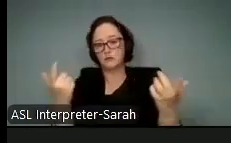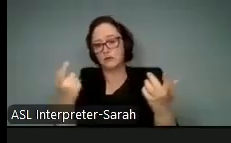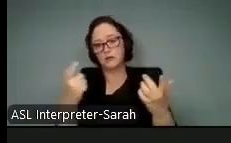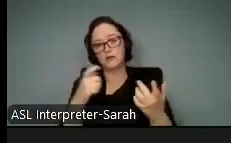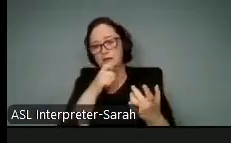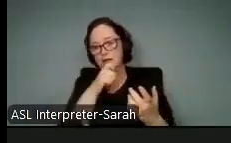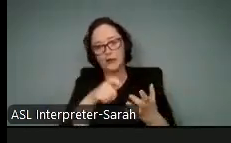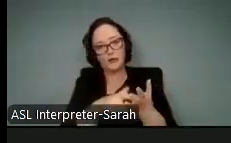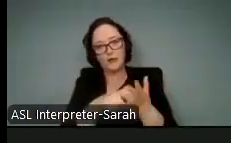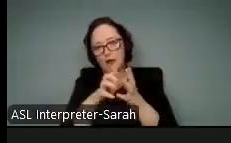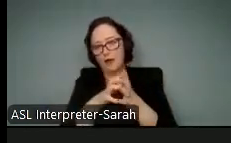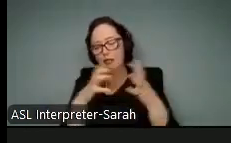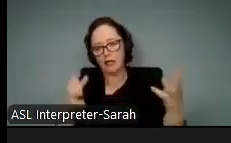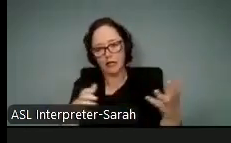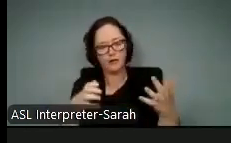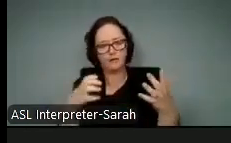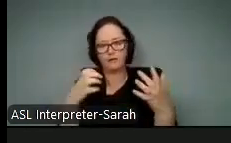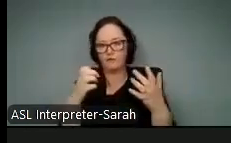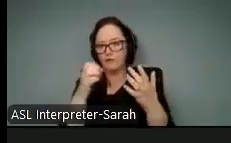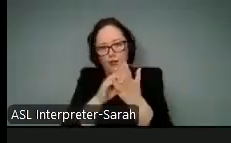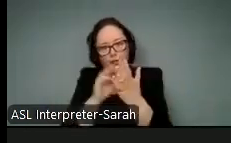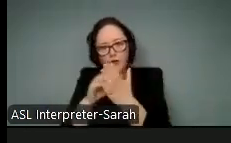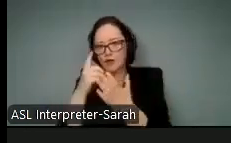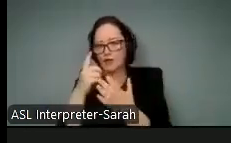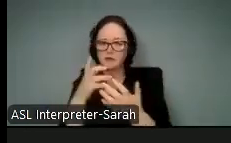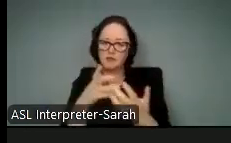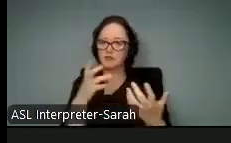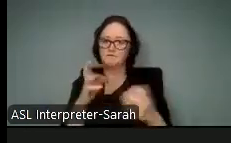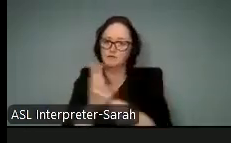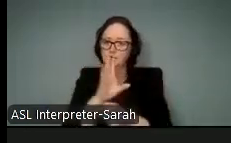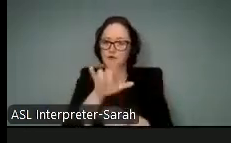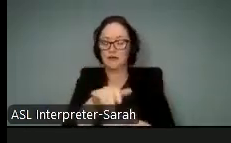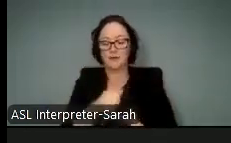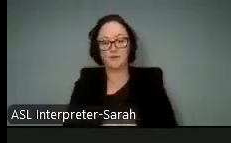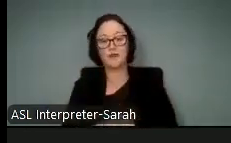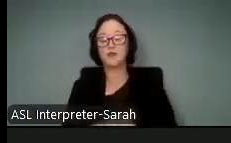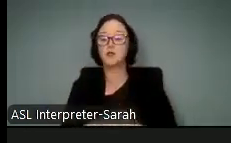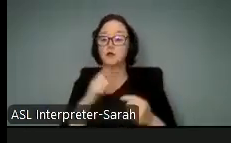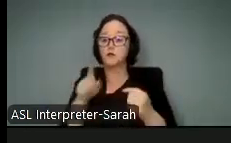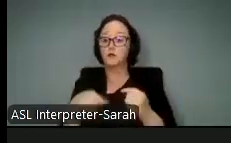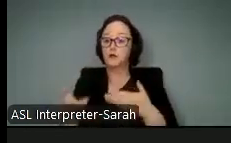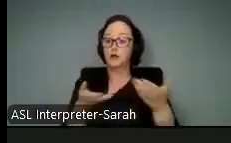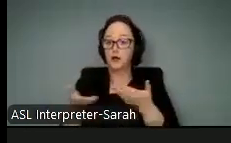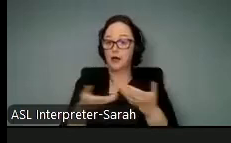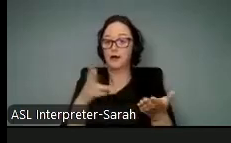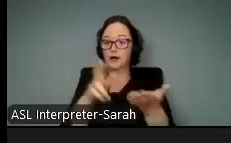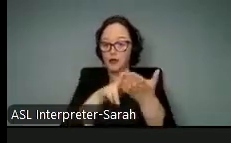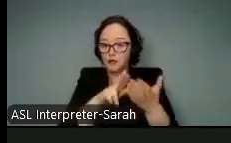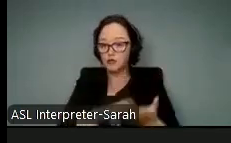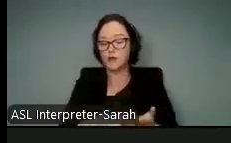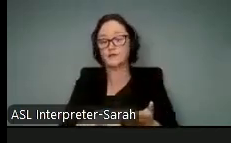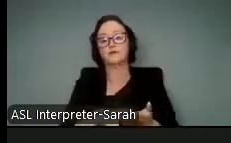So, this ensures that, as we're working with vendors, as we're hiring contractors, as we're trying to implement this, the...